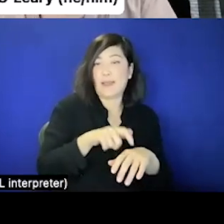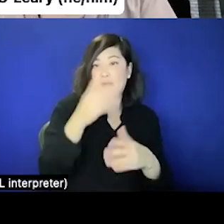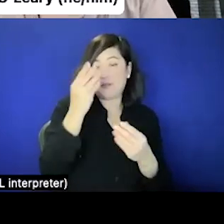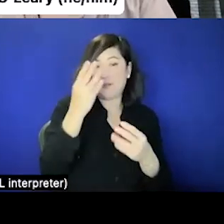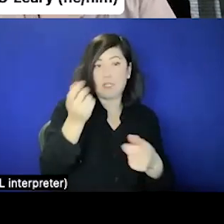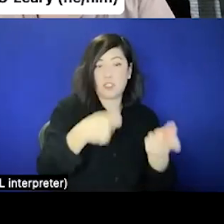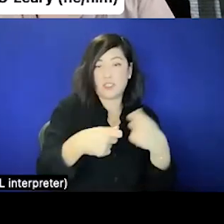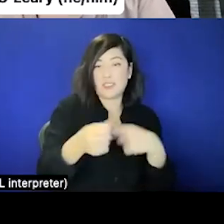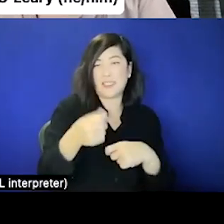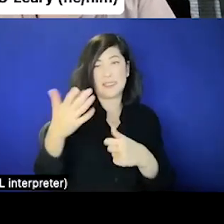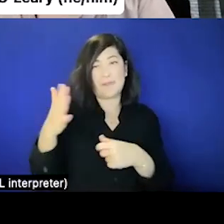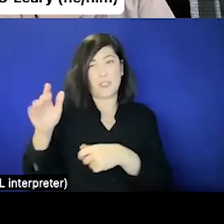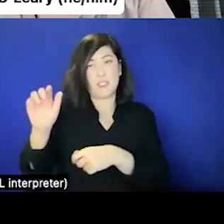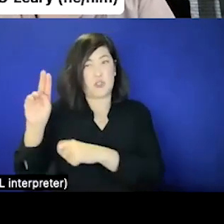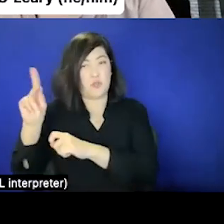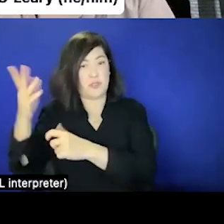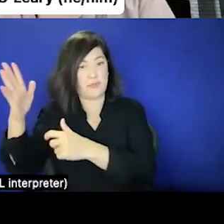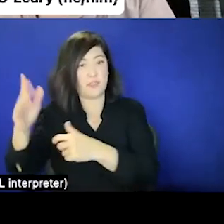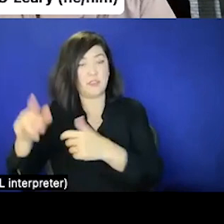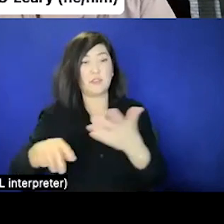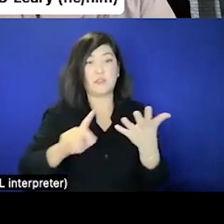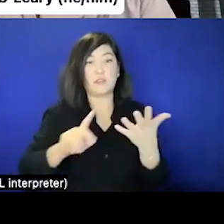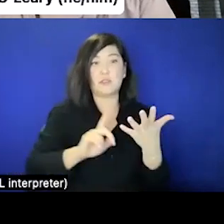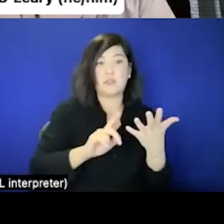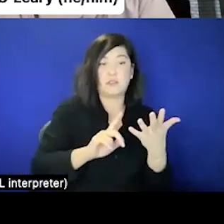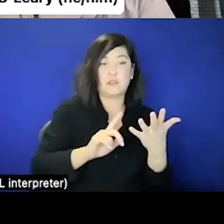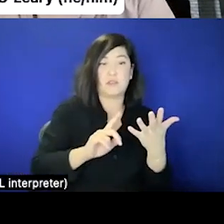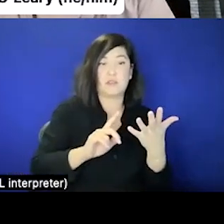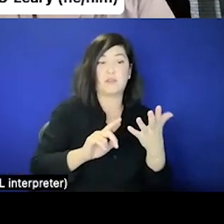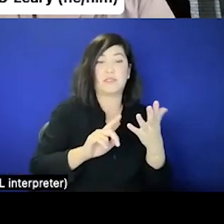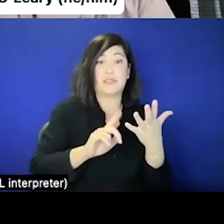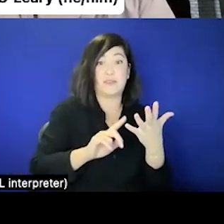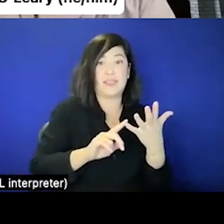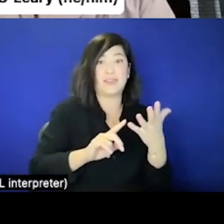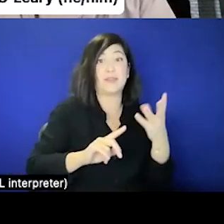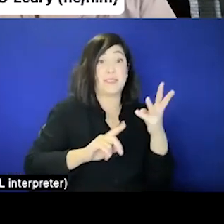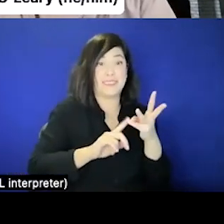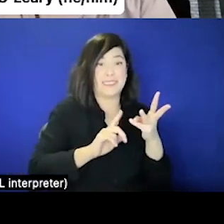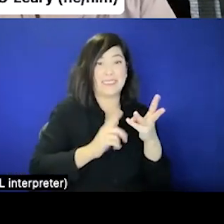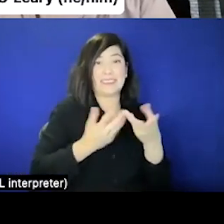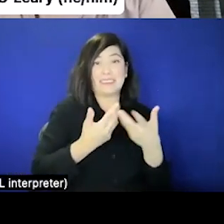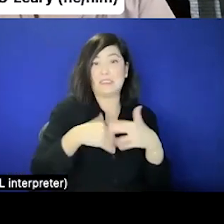proven as well is integrating other parts of the supply chain. If you wanna do better forecasting,